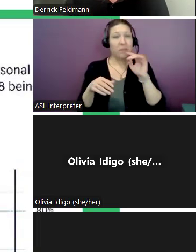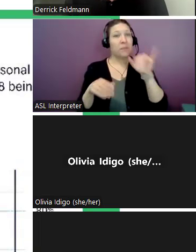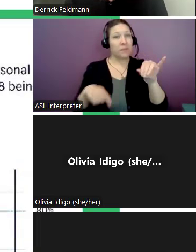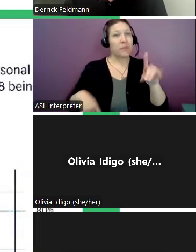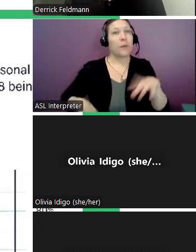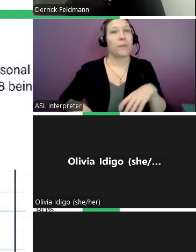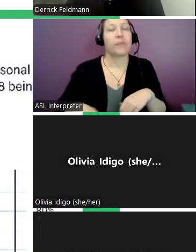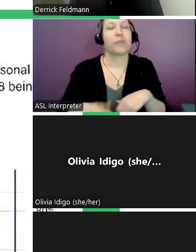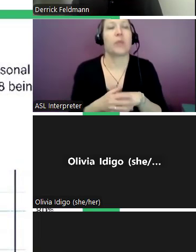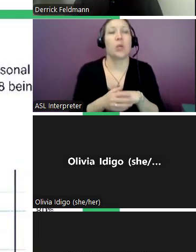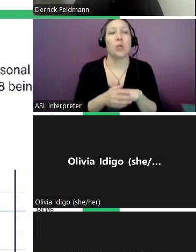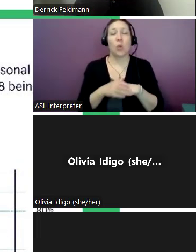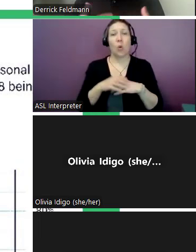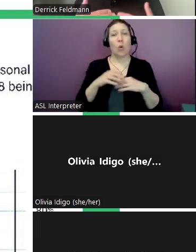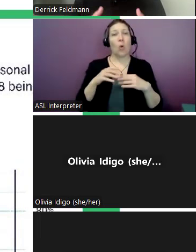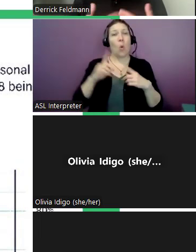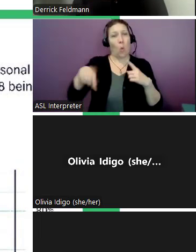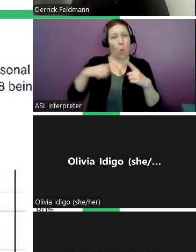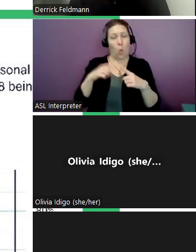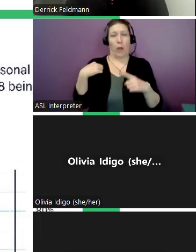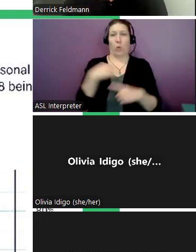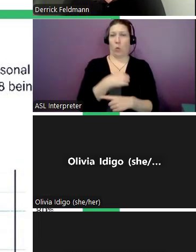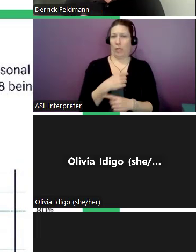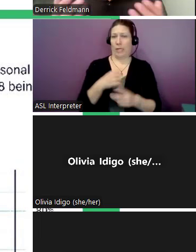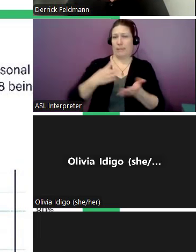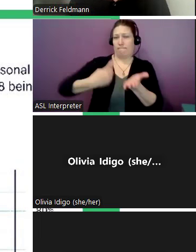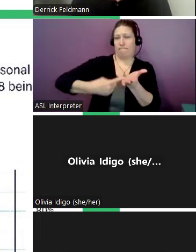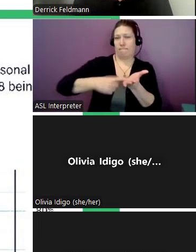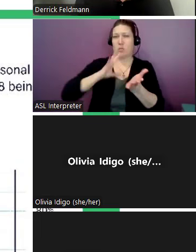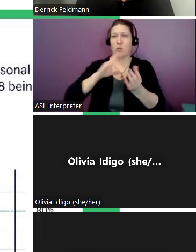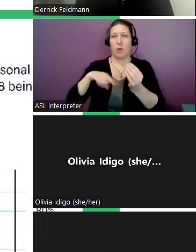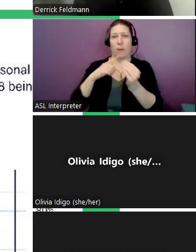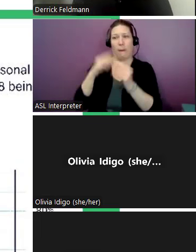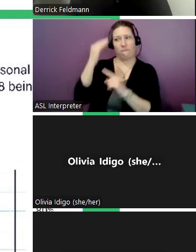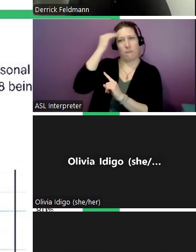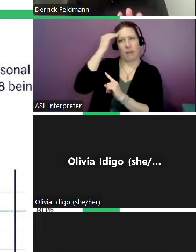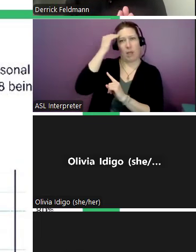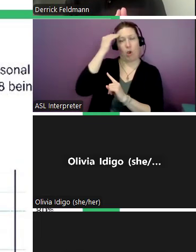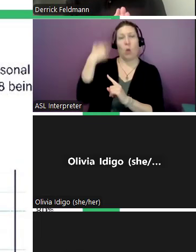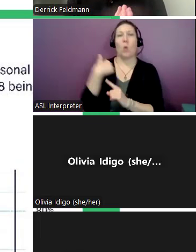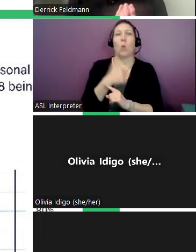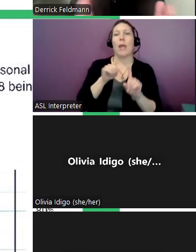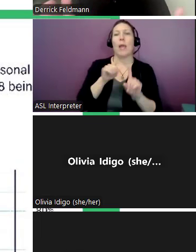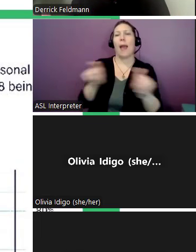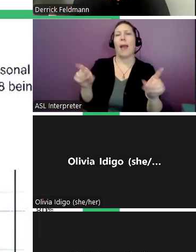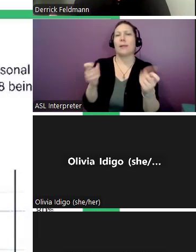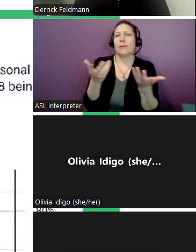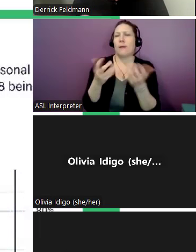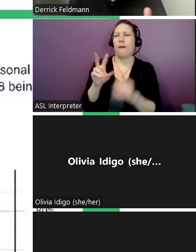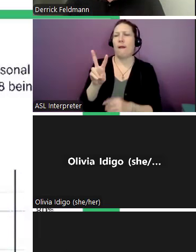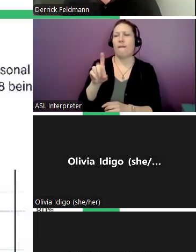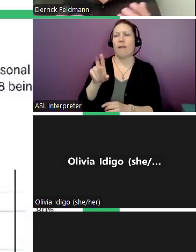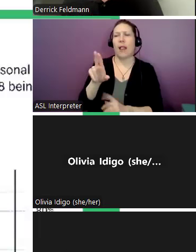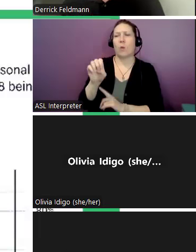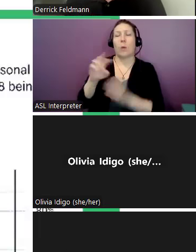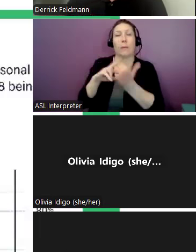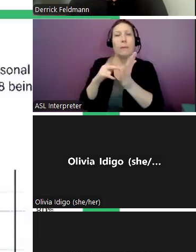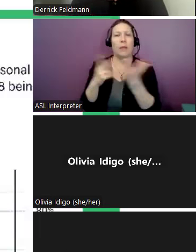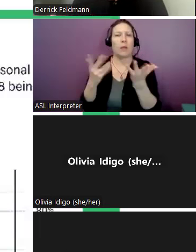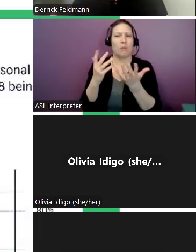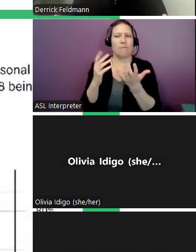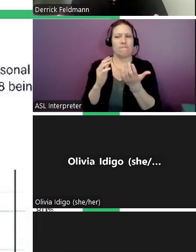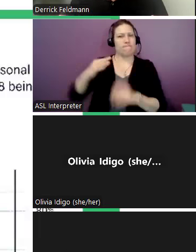And so, and so when we do the familiarity and awareness, we ask about value. What would make it more valuable? Right?